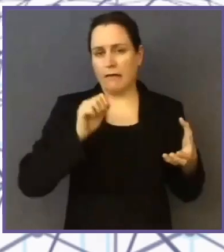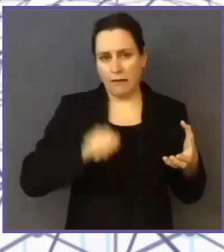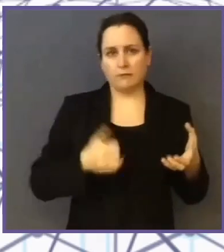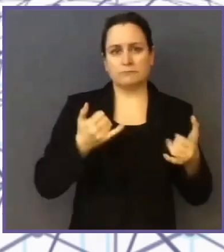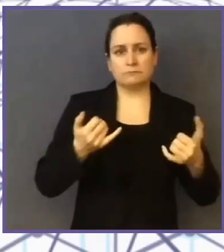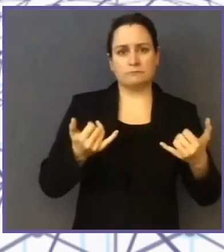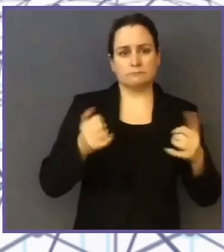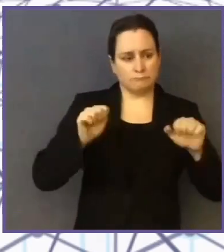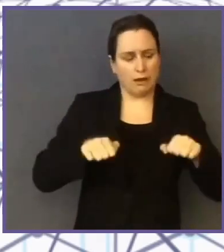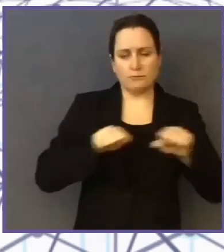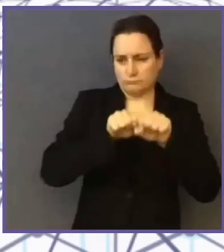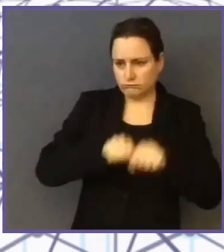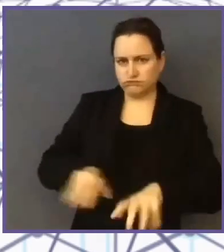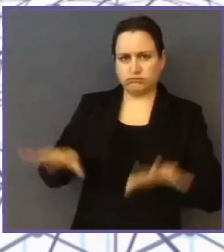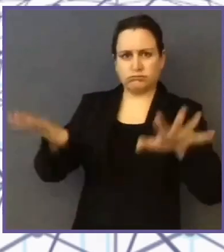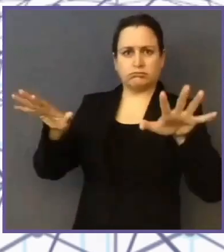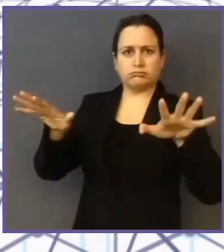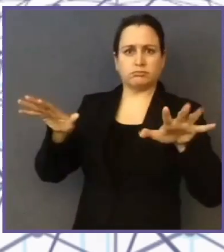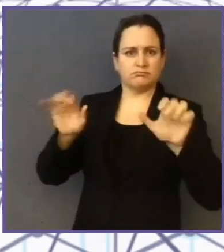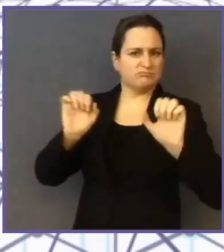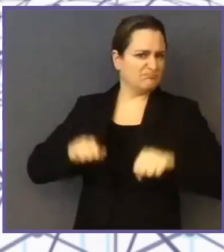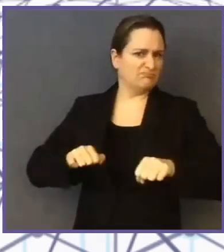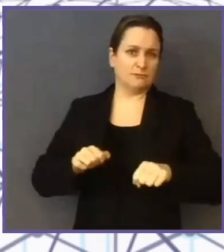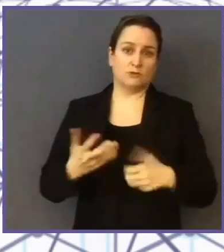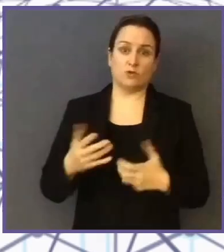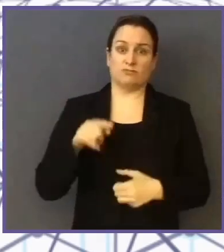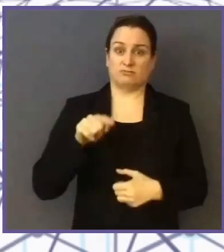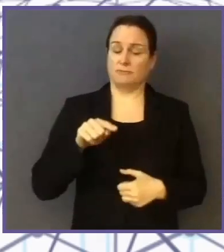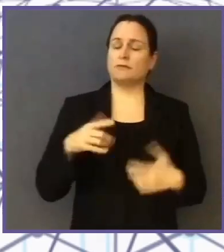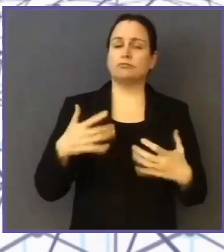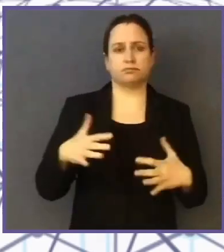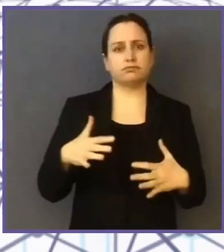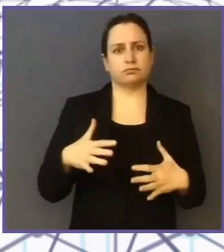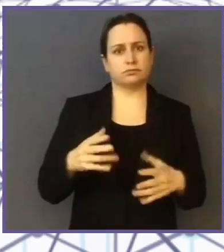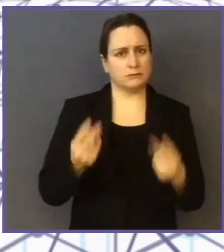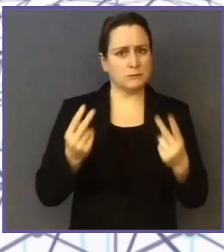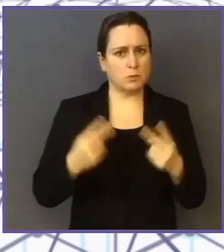world. It's absolutely critical. However, there's a catch.